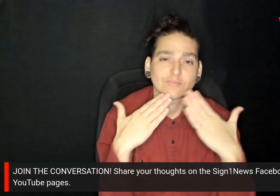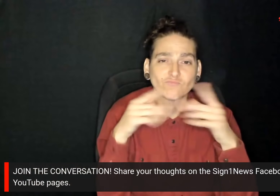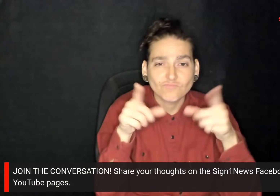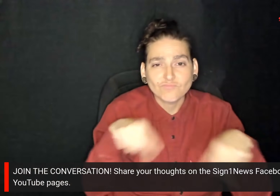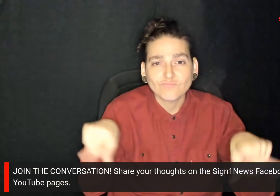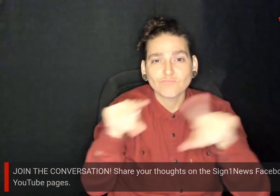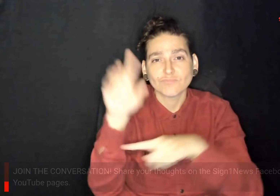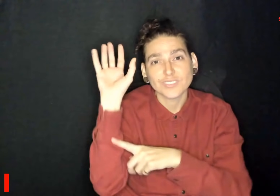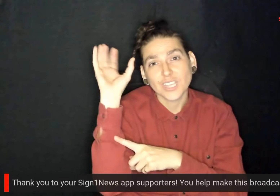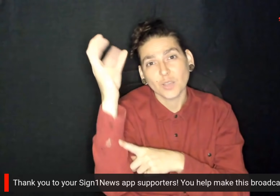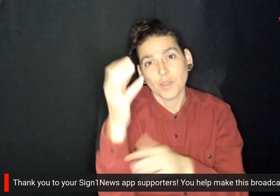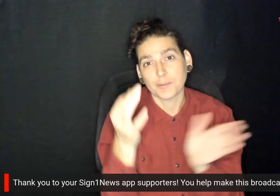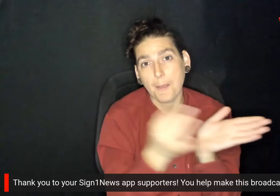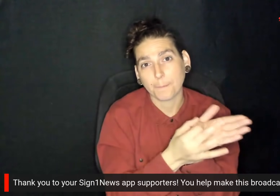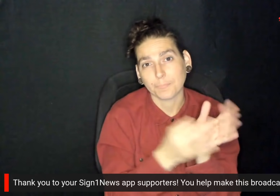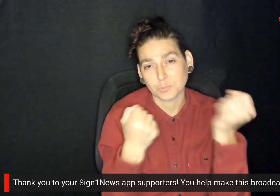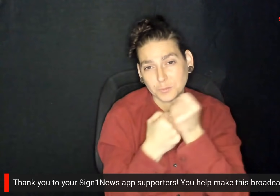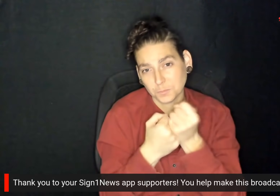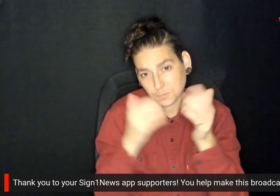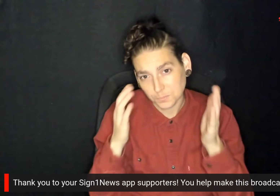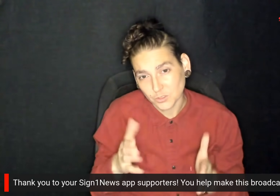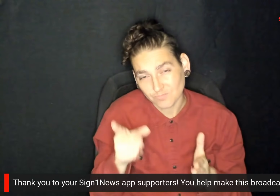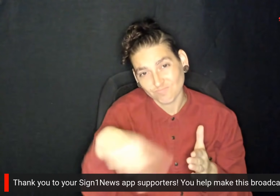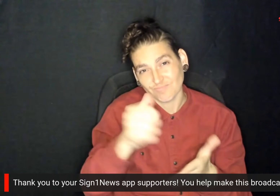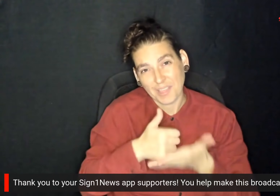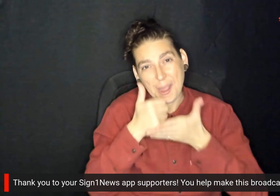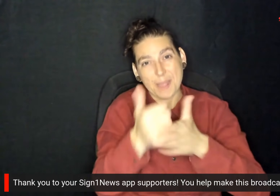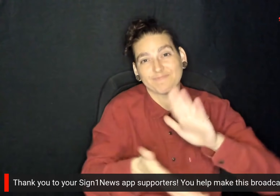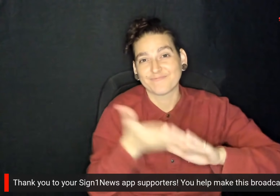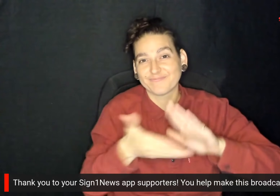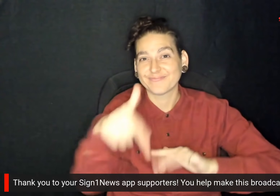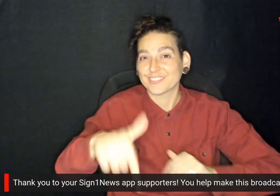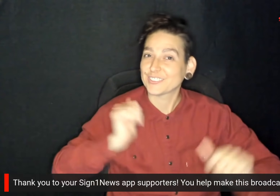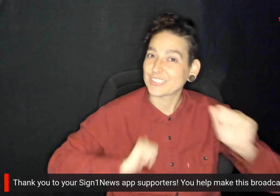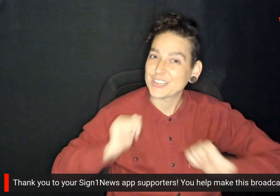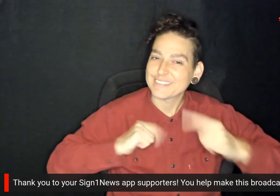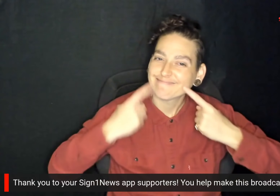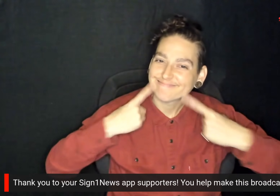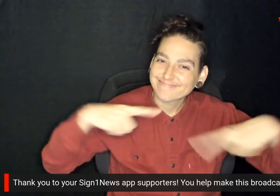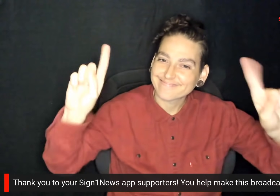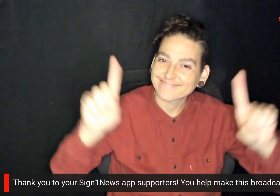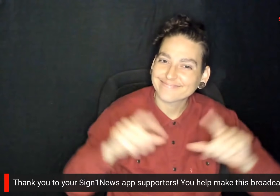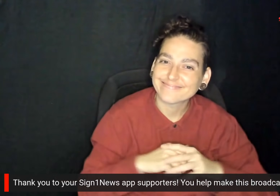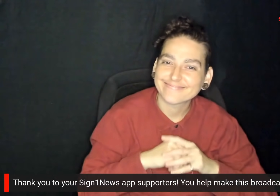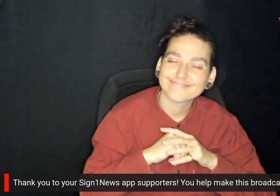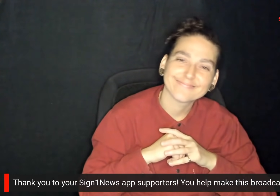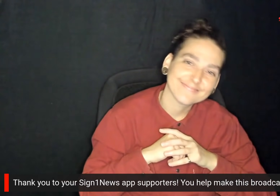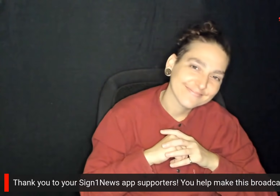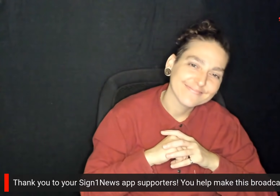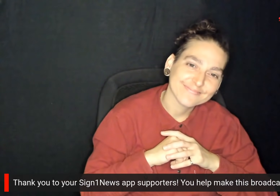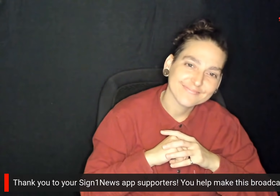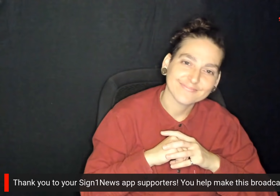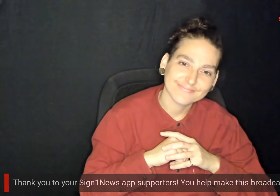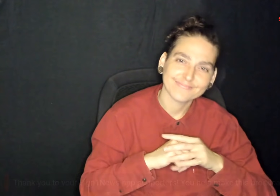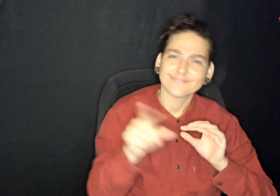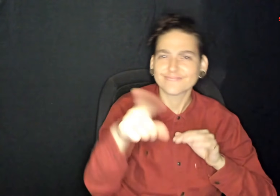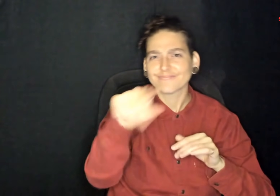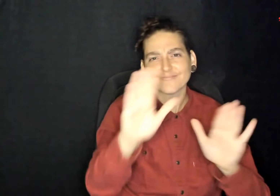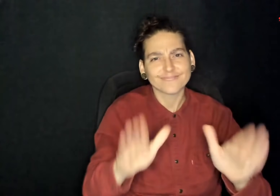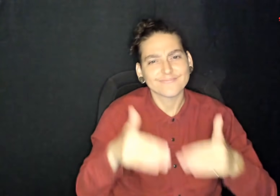our Sign1News app supporters you help make this broadcast happen you can download the